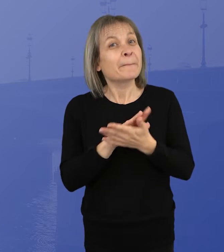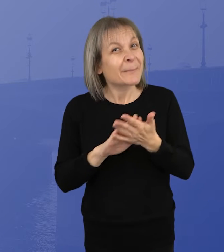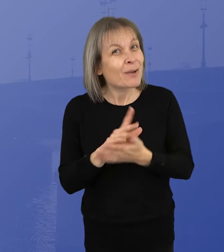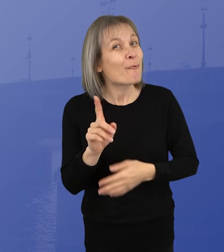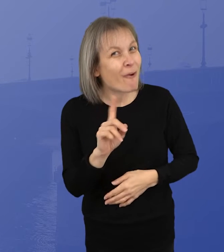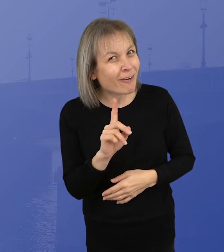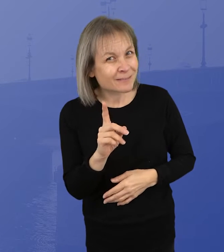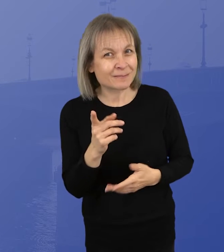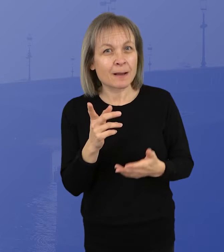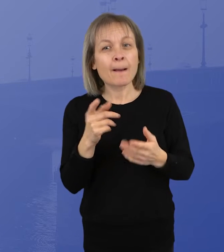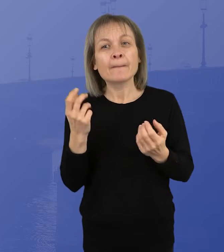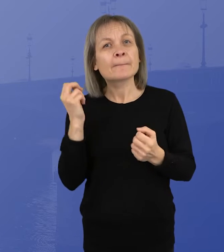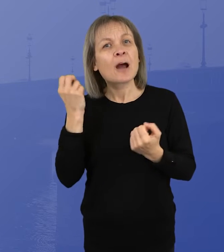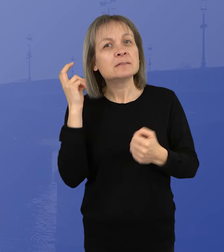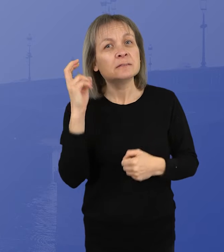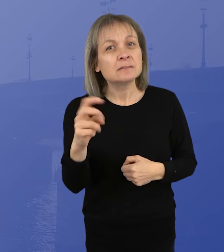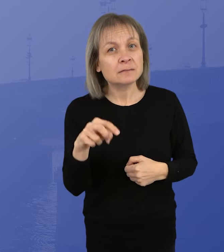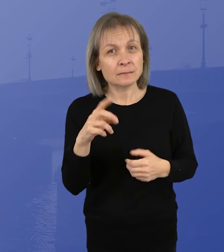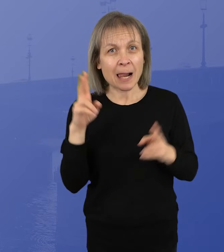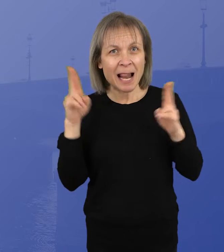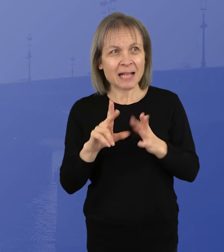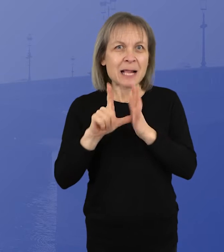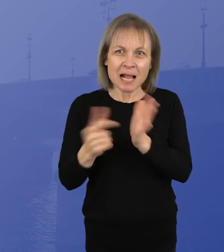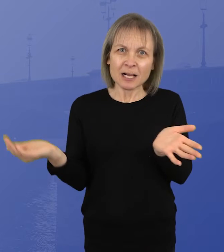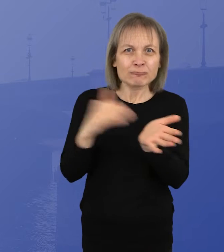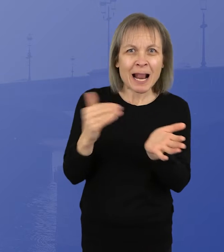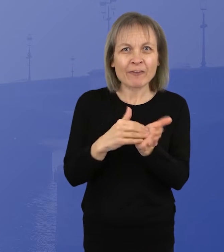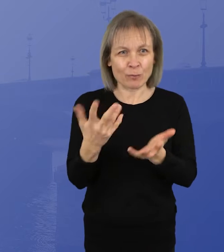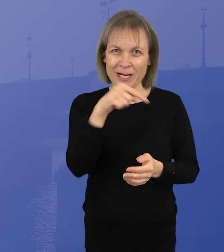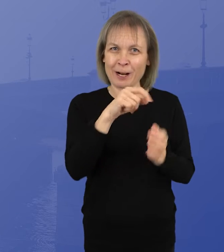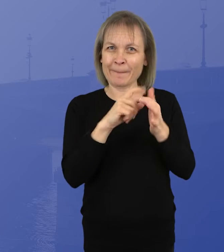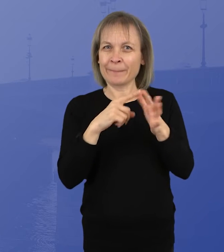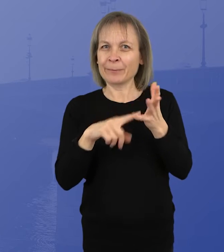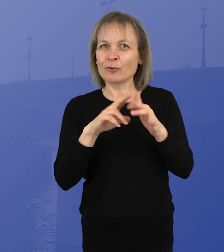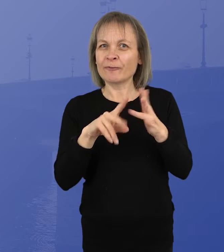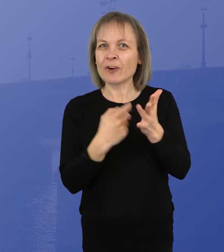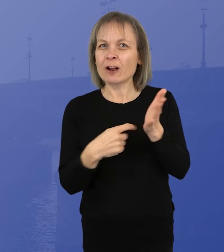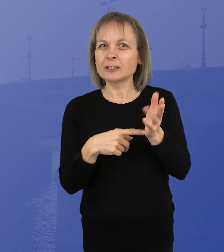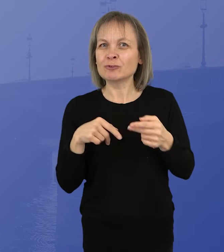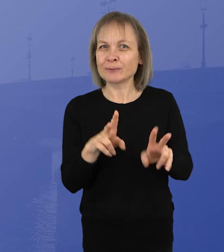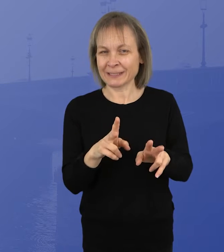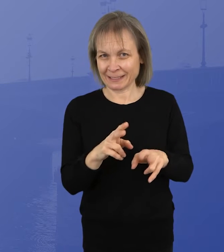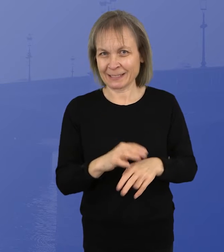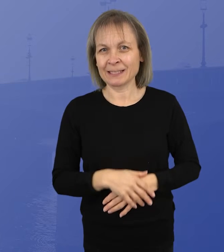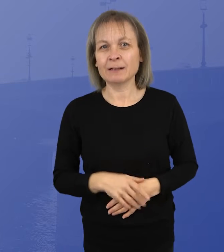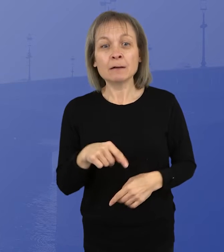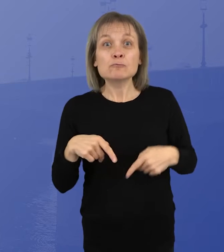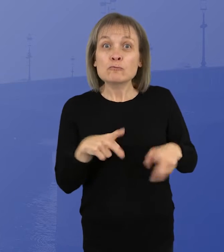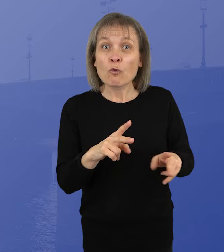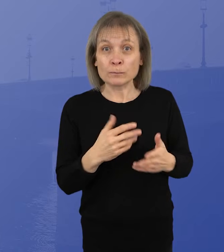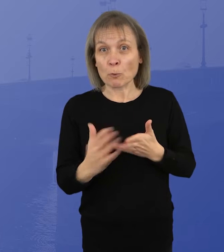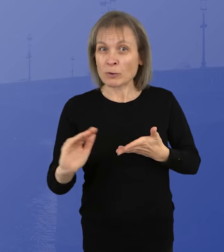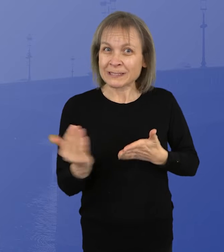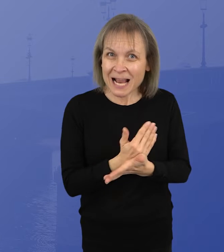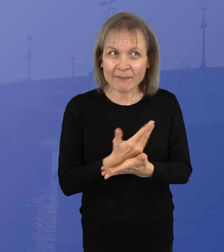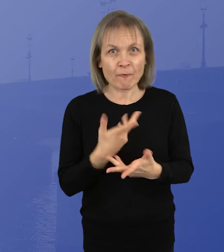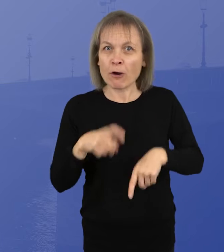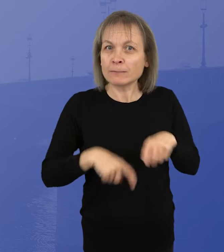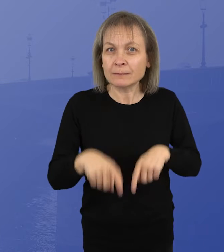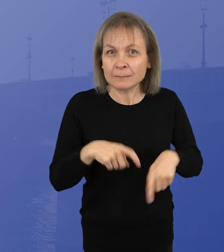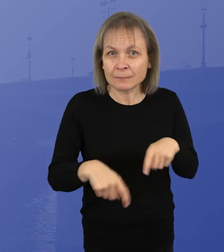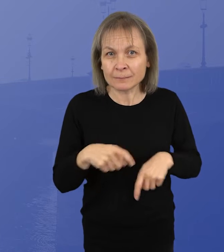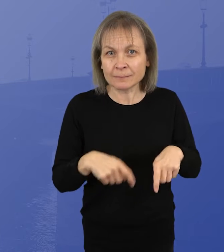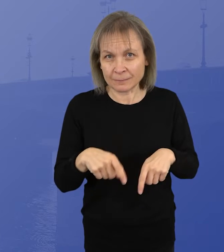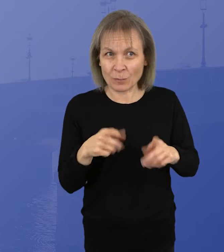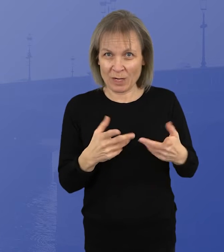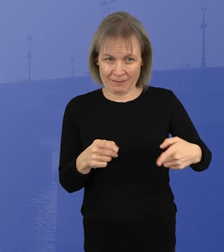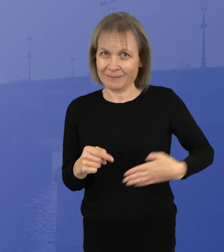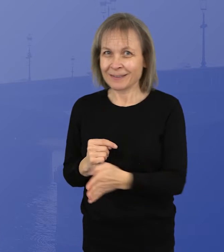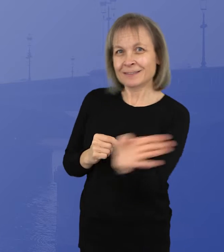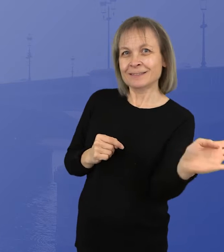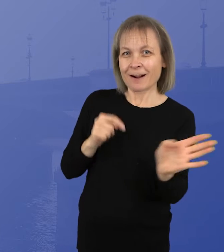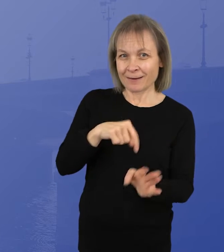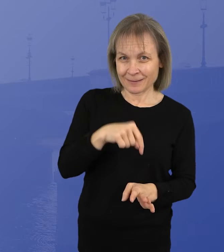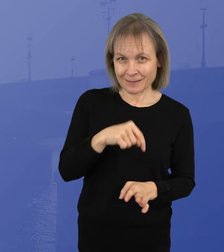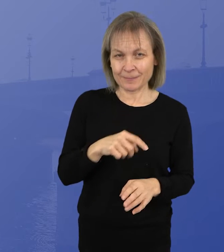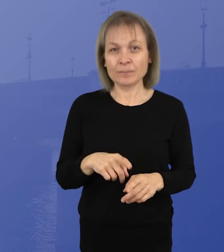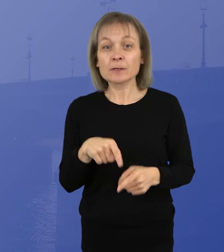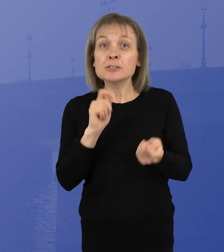This should mean less delays for buses at Beaufort Street, that the road is safer for cyclists at this left-hand turn and that